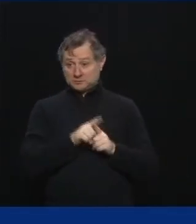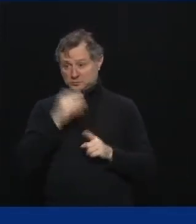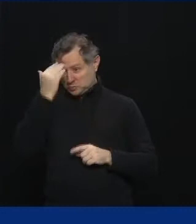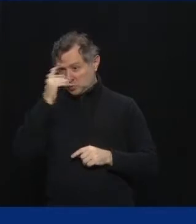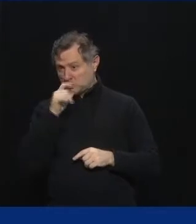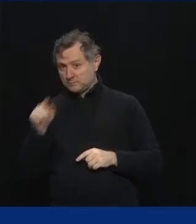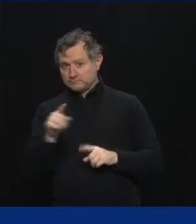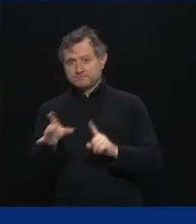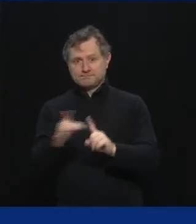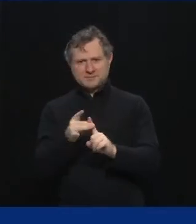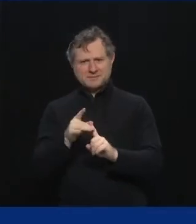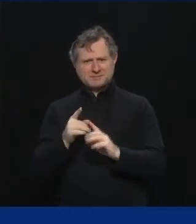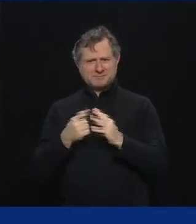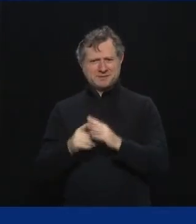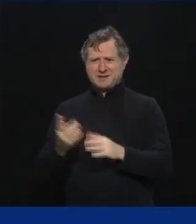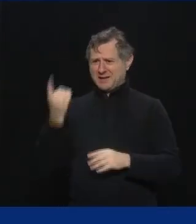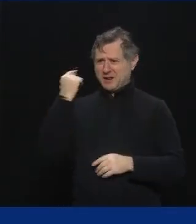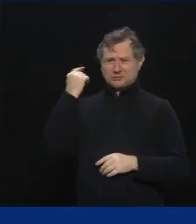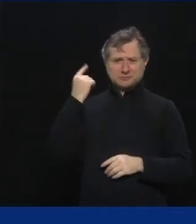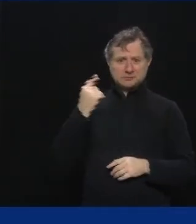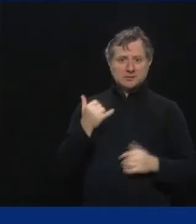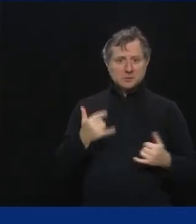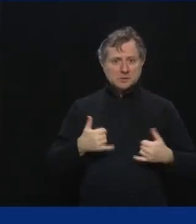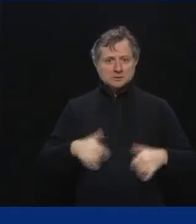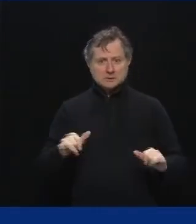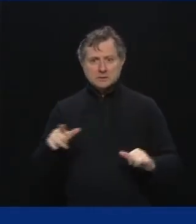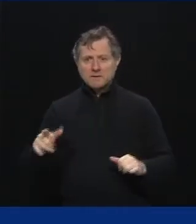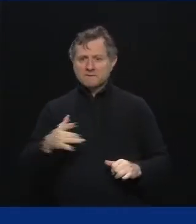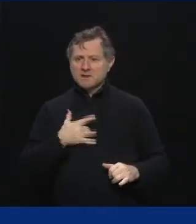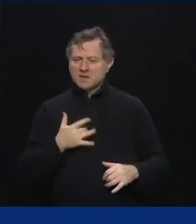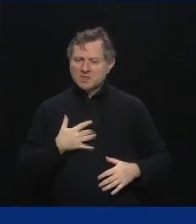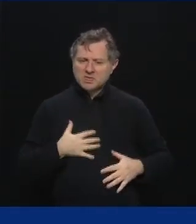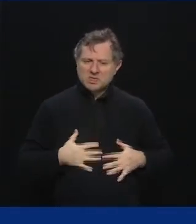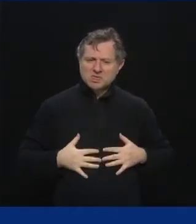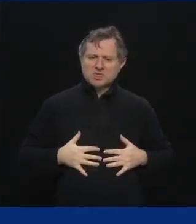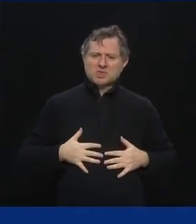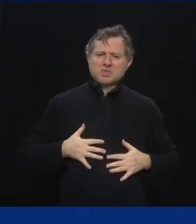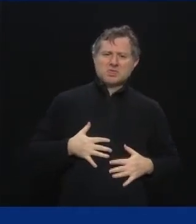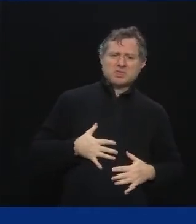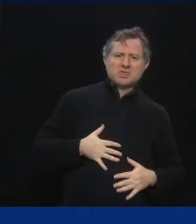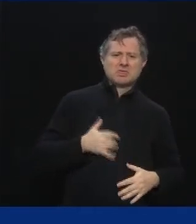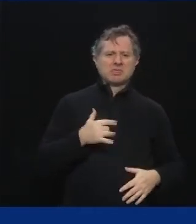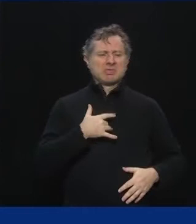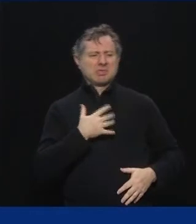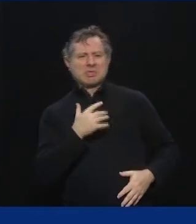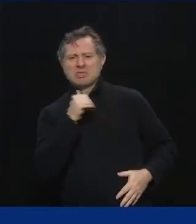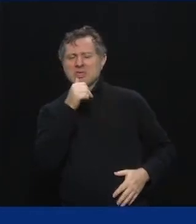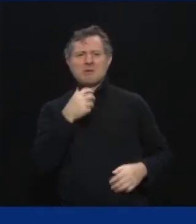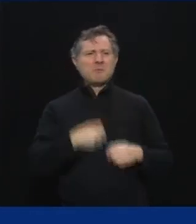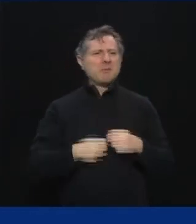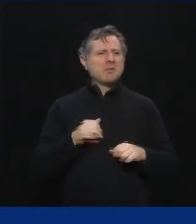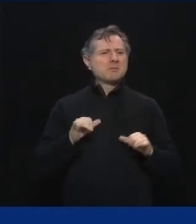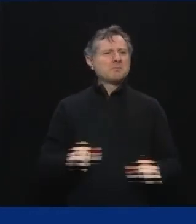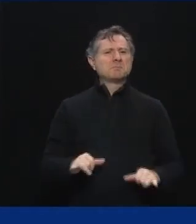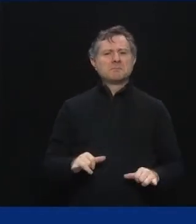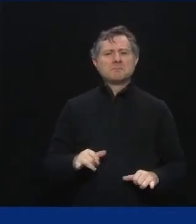AND IT'S SCARY. IT'S SCARY FOR PEOPLE AND I -- I KNOW PEOPLE PERSONALLY WHO CONTRACTED COVID VERY EARLY ON WHO ARE STILL DEALING WITH THE